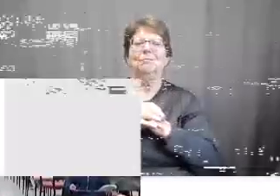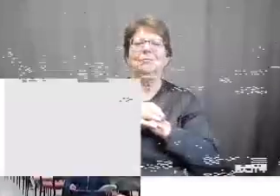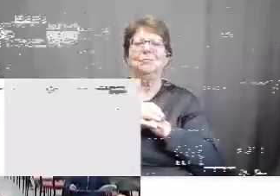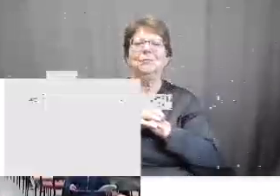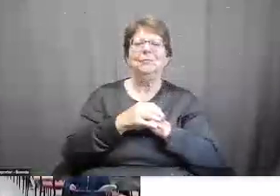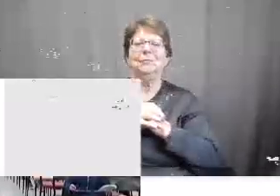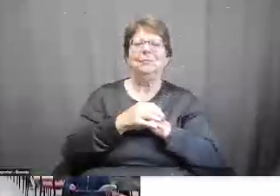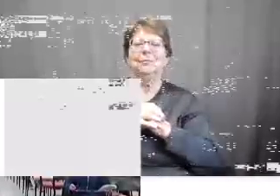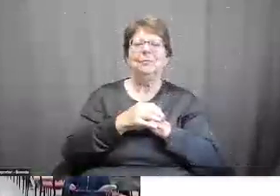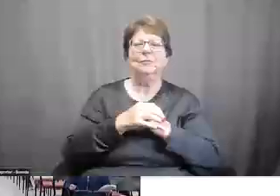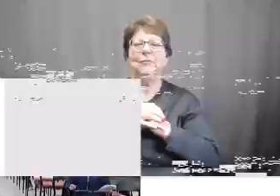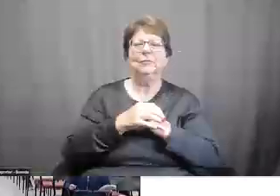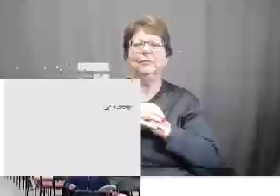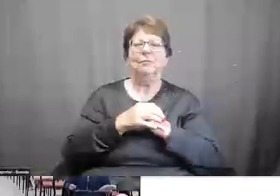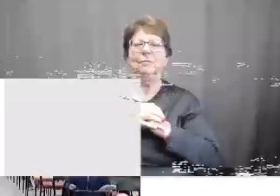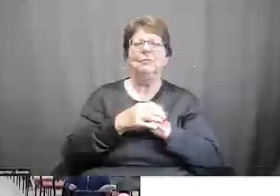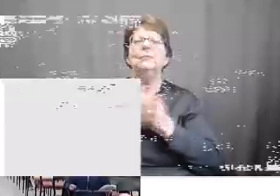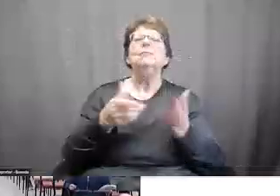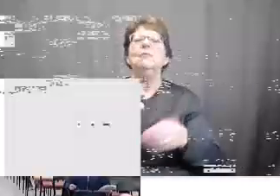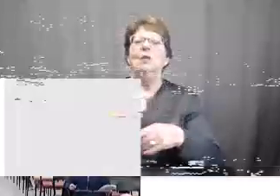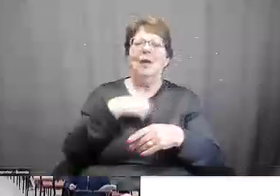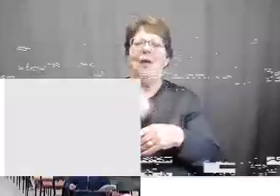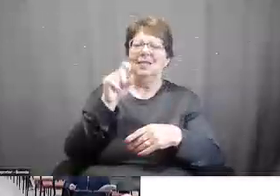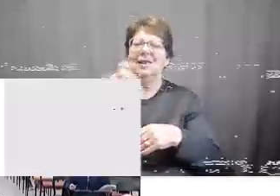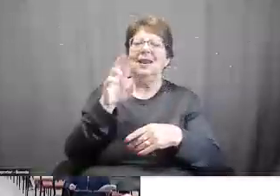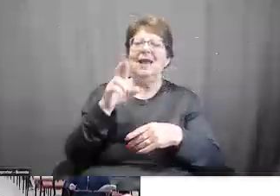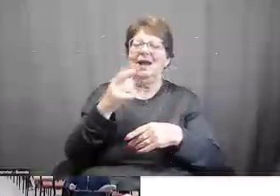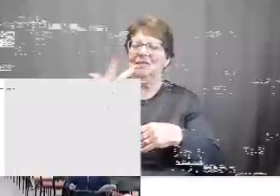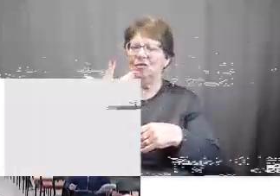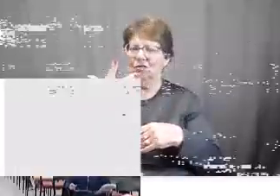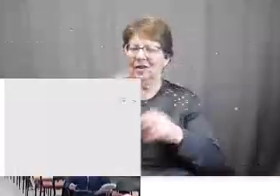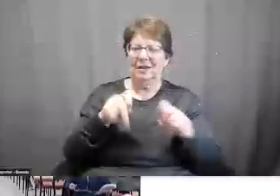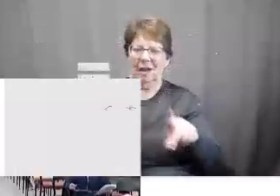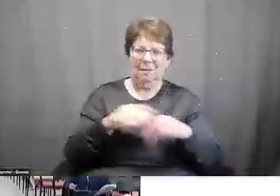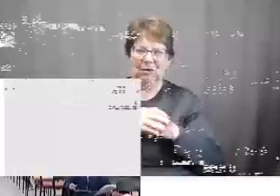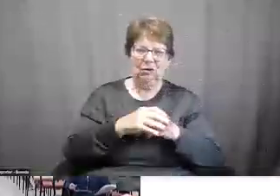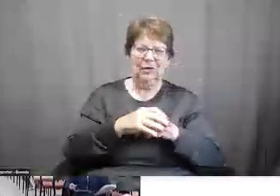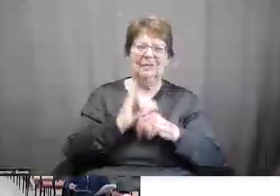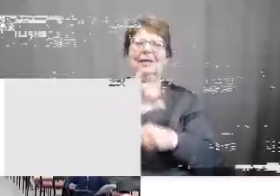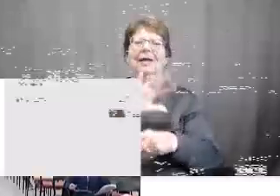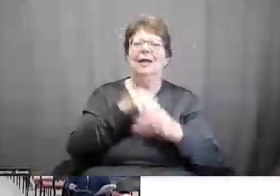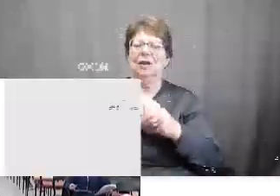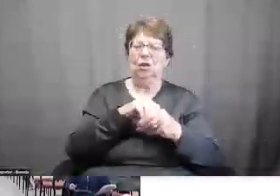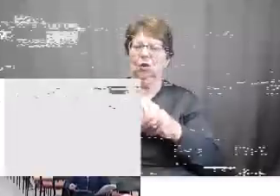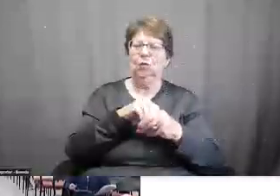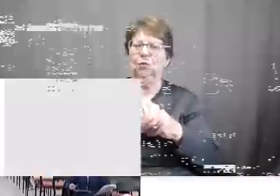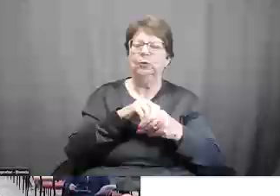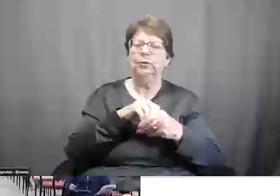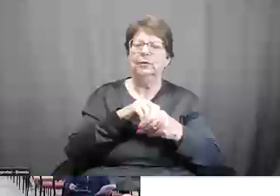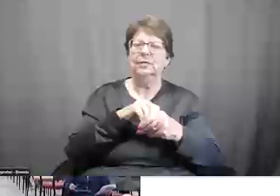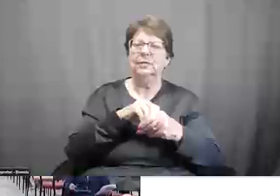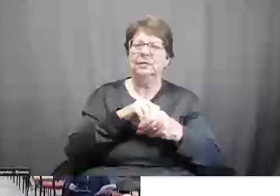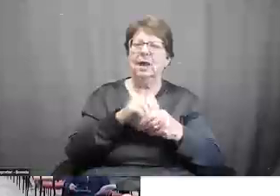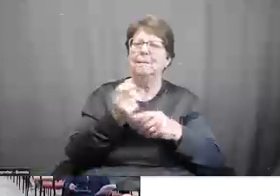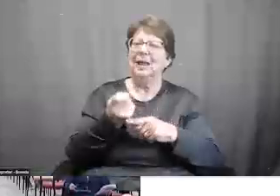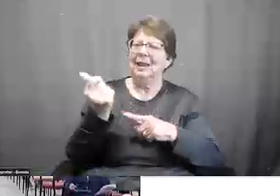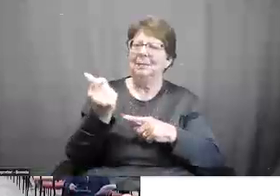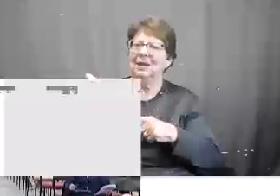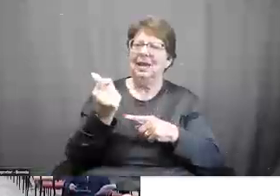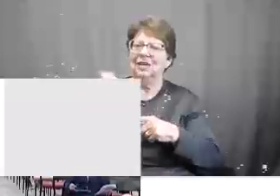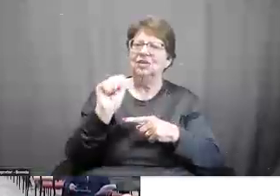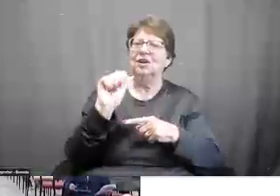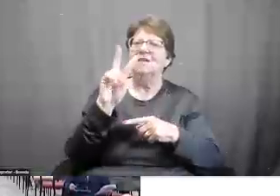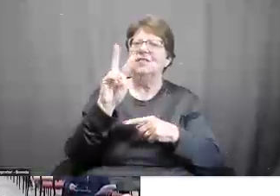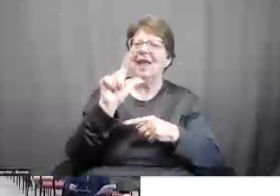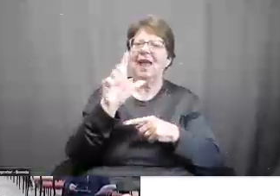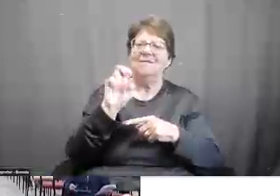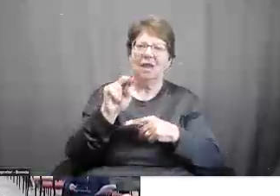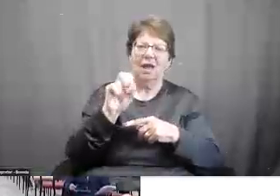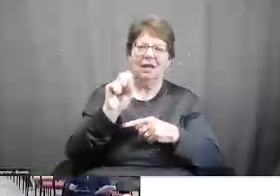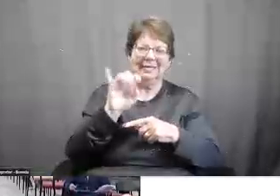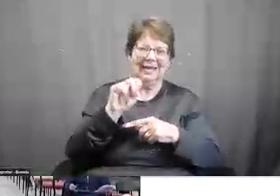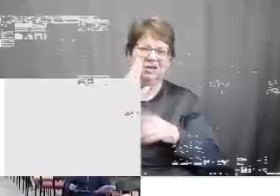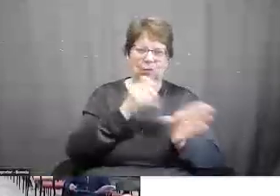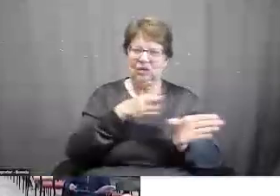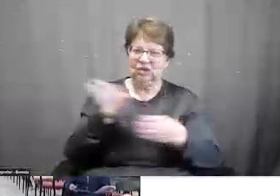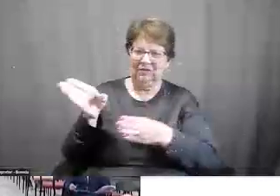Boardroom: So here we have the Lever 3 opportunities. Of course, this, includes, an elimination of the Avalon Station, where we would shift that ridership to Alaska Junction to Delridge.